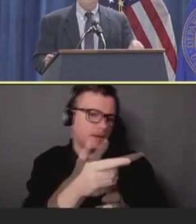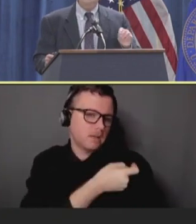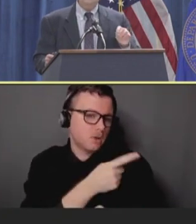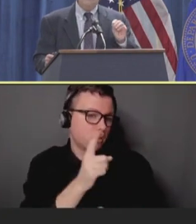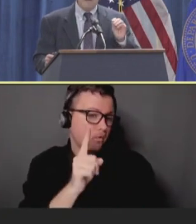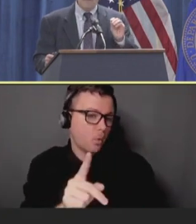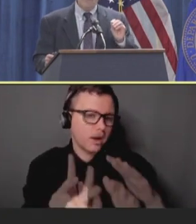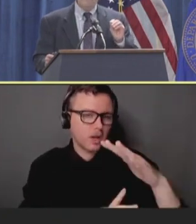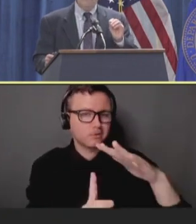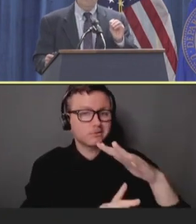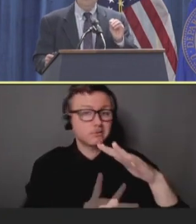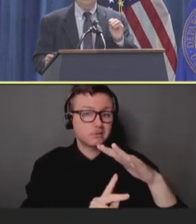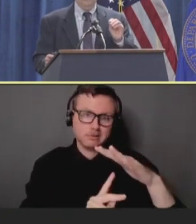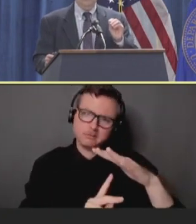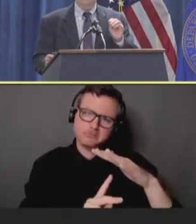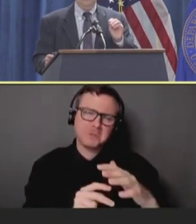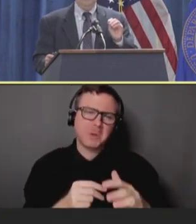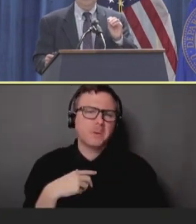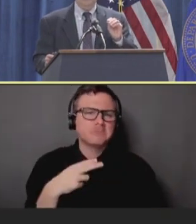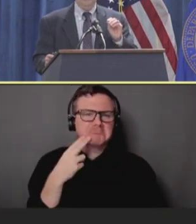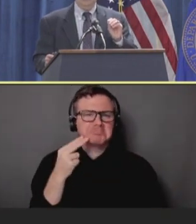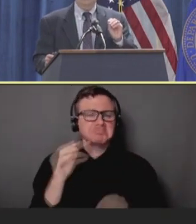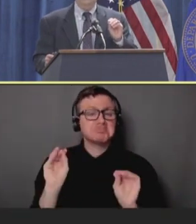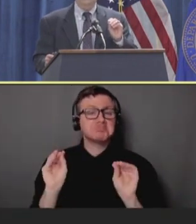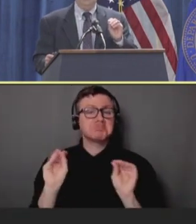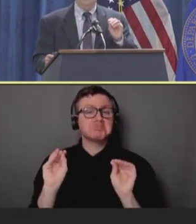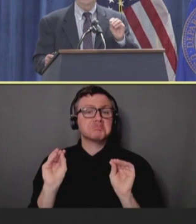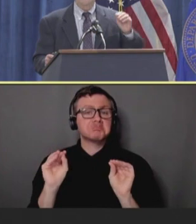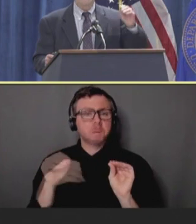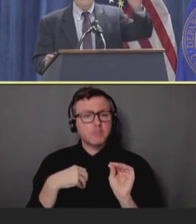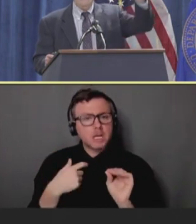That's a very, very small drop, and it's a good sign.